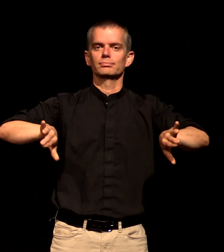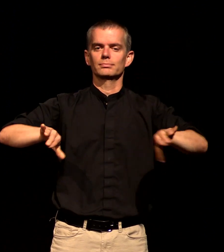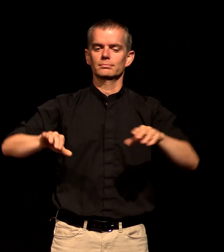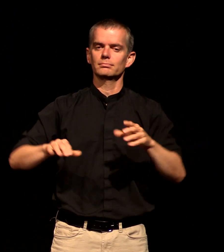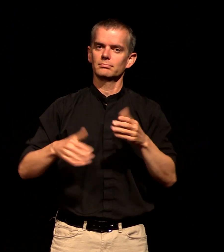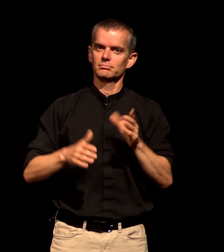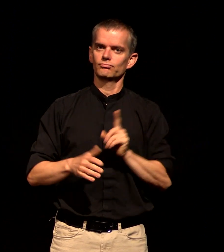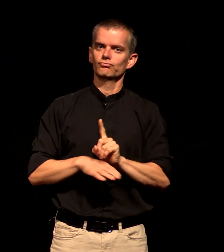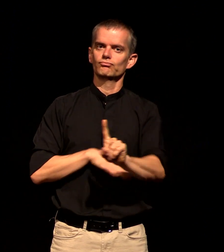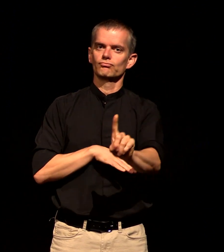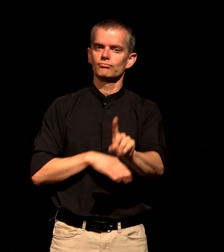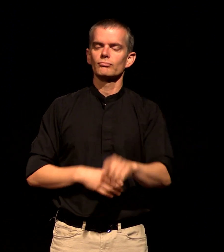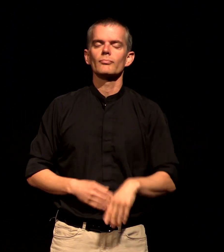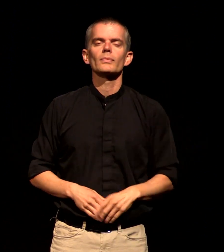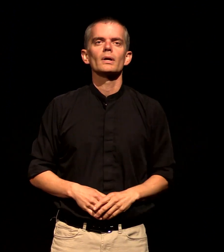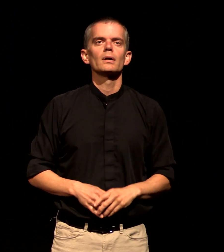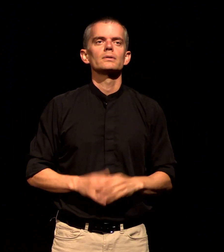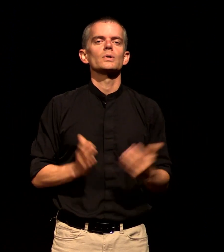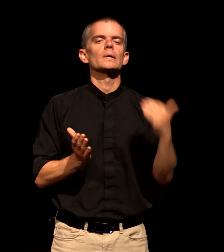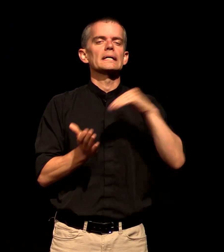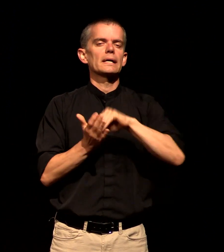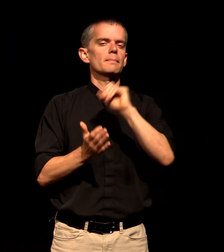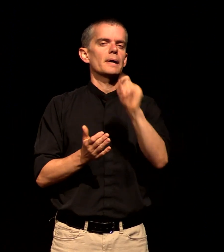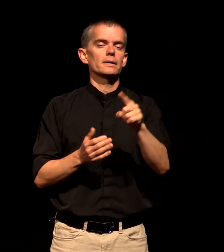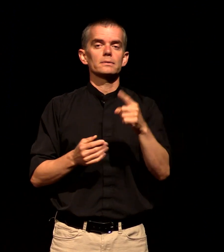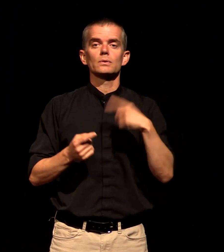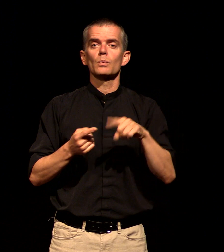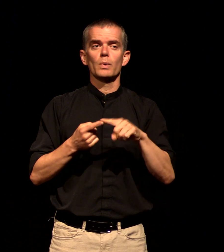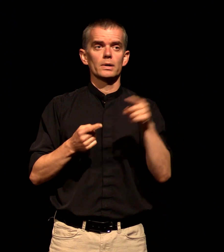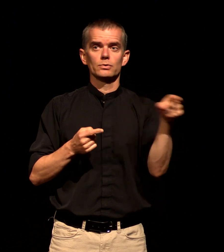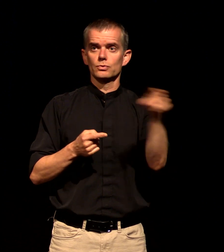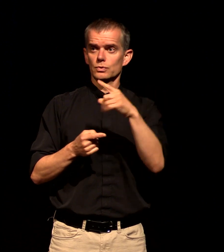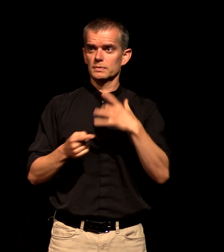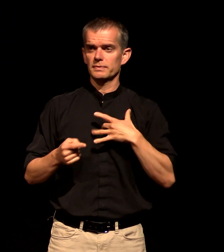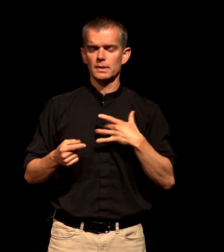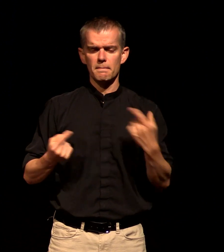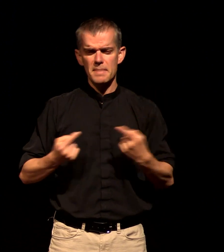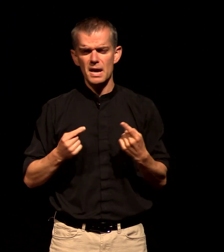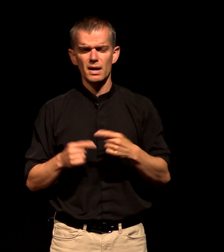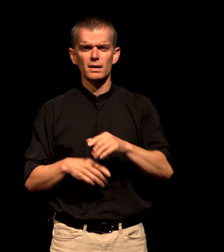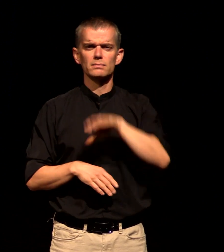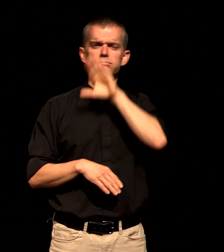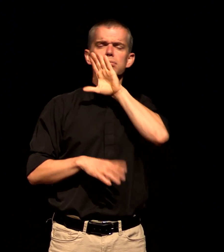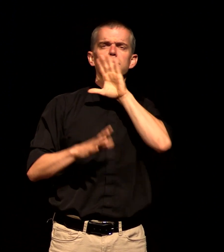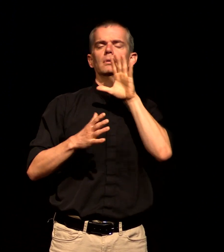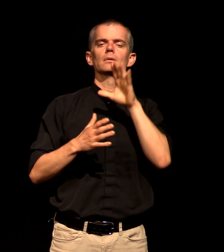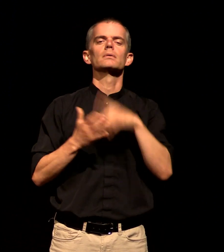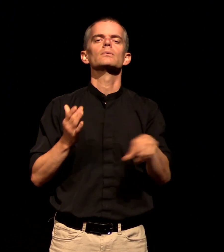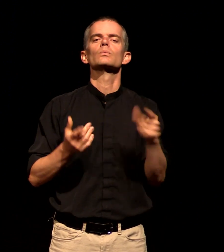you do when pain comes your way. And I'm grateful for Asaph and